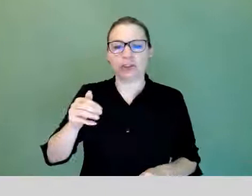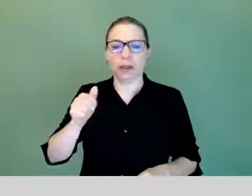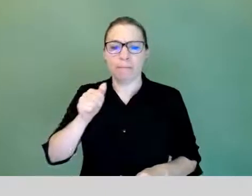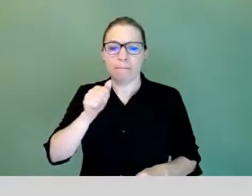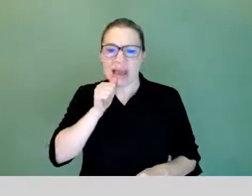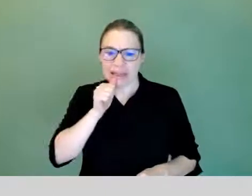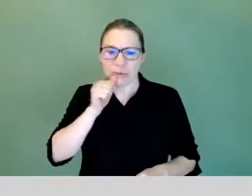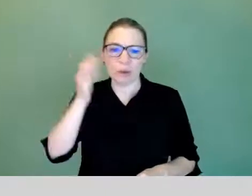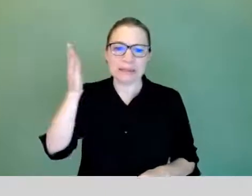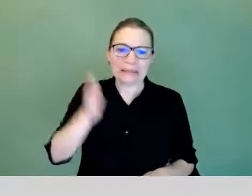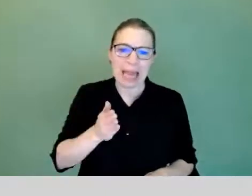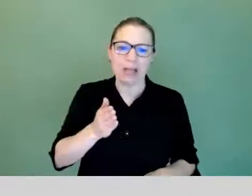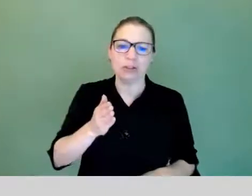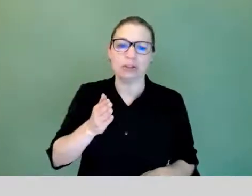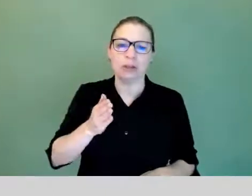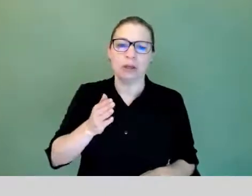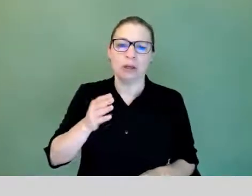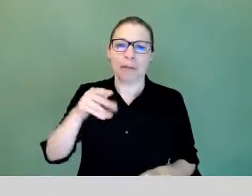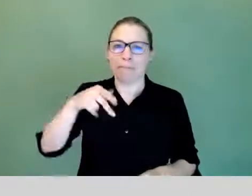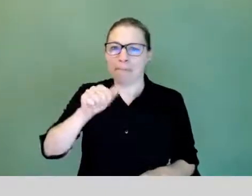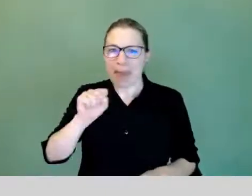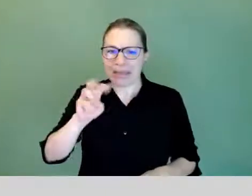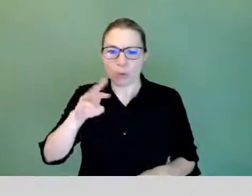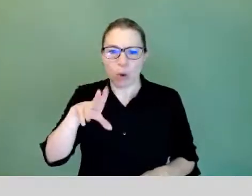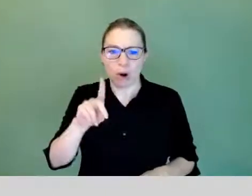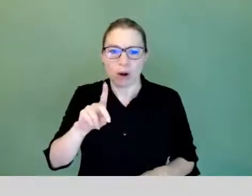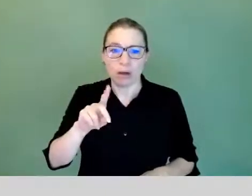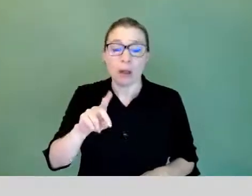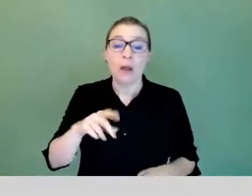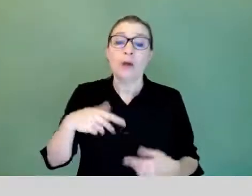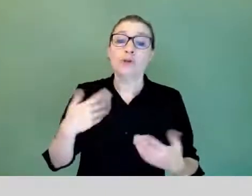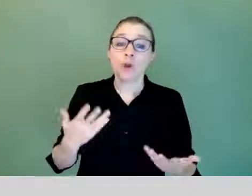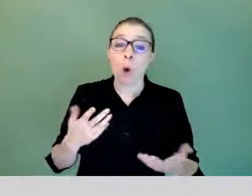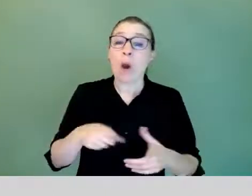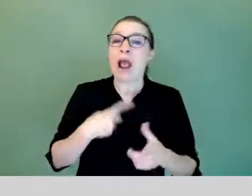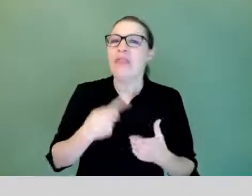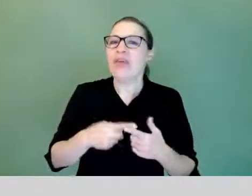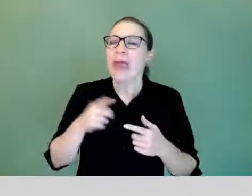And similarly he can or she can link the entity